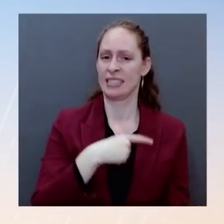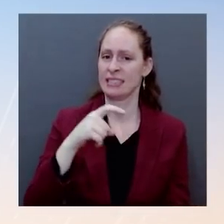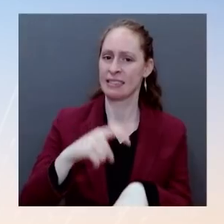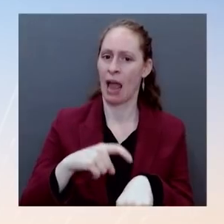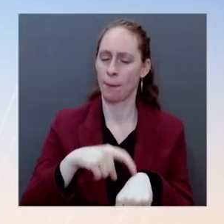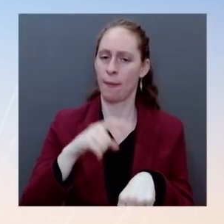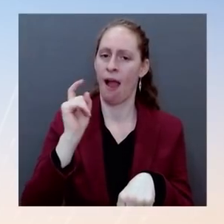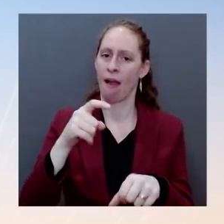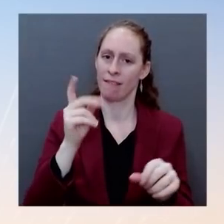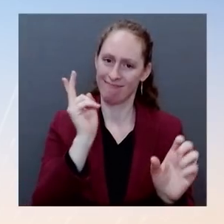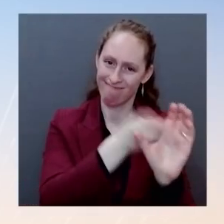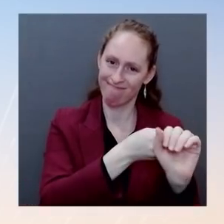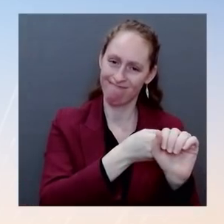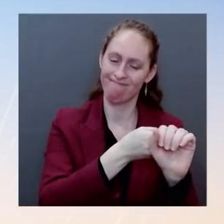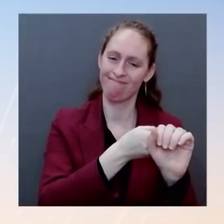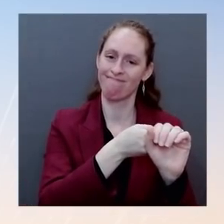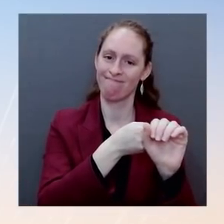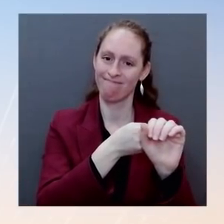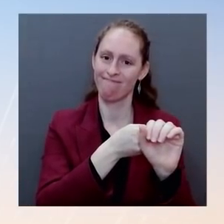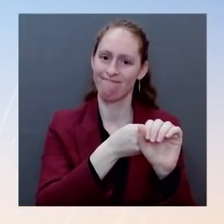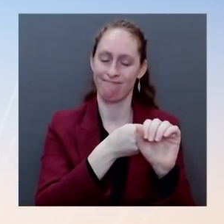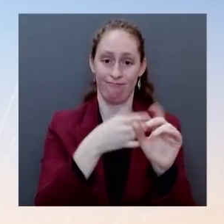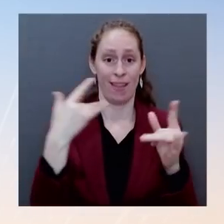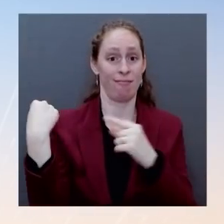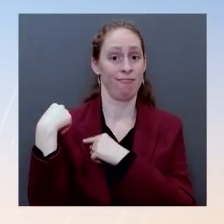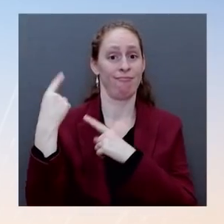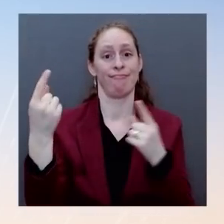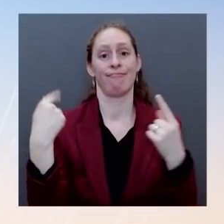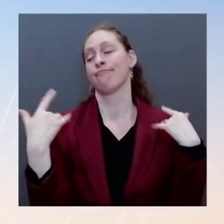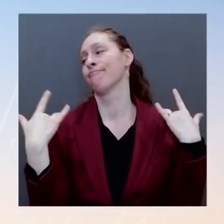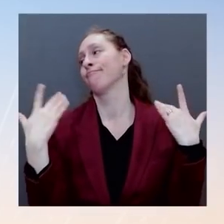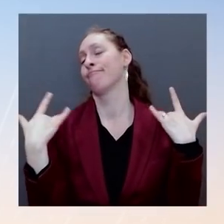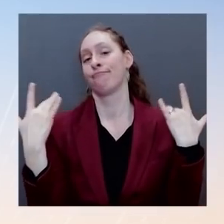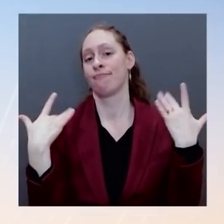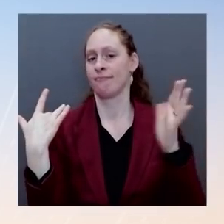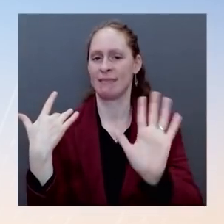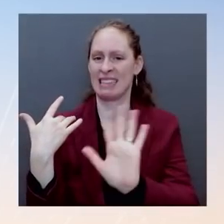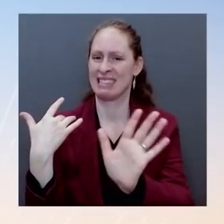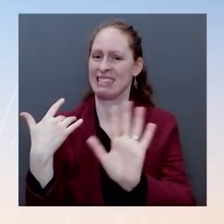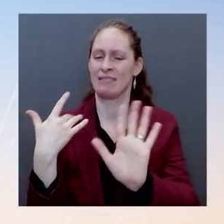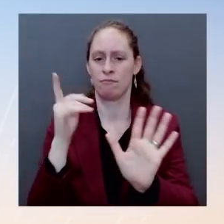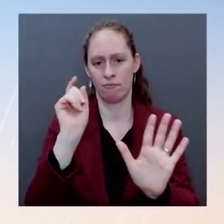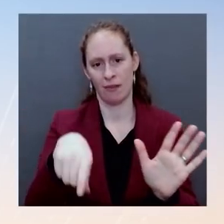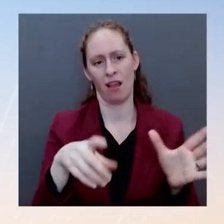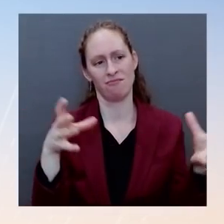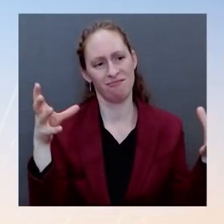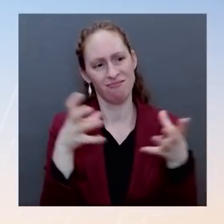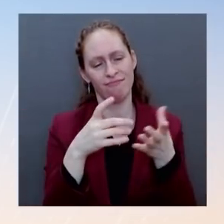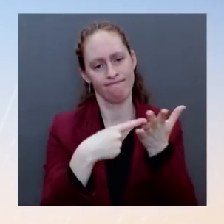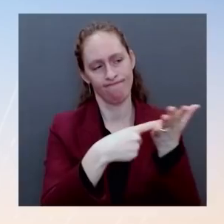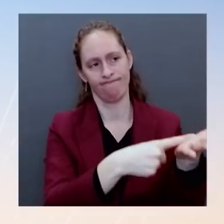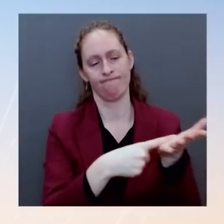But right now, the negotiations are ongoing. And we're, of course, eager to see the diplomatic path move forward. The Press: And then, one more on voting rights.